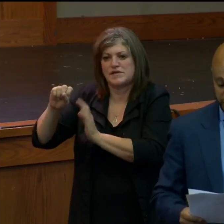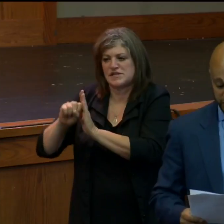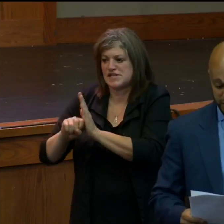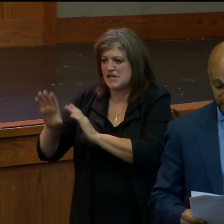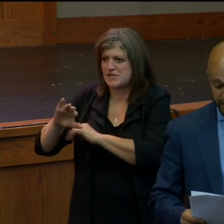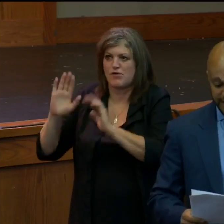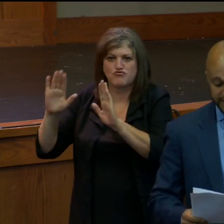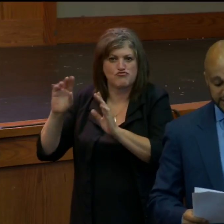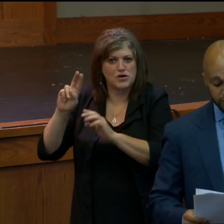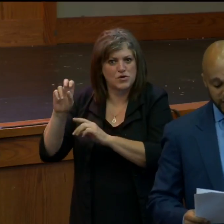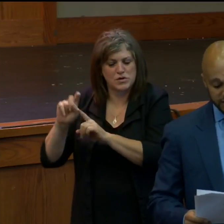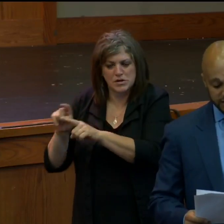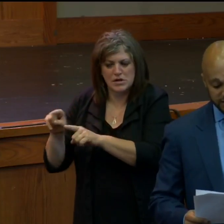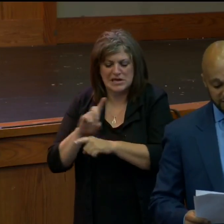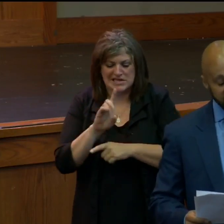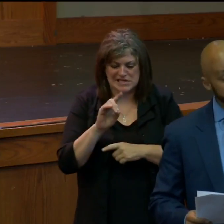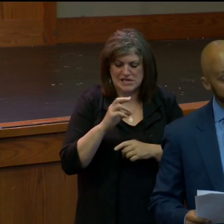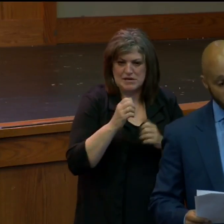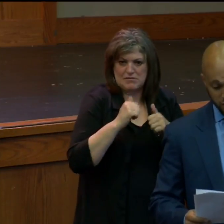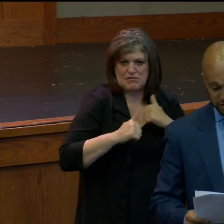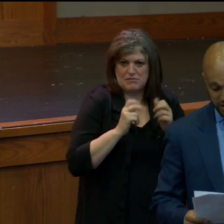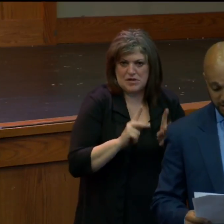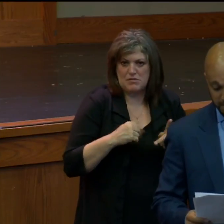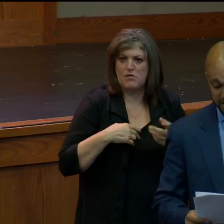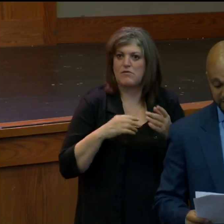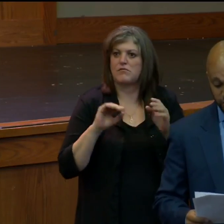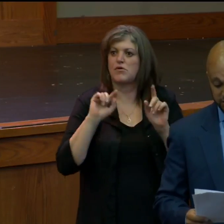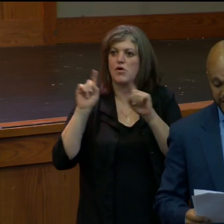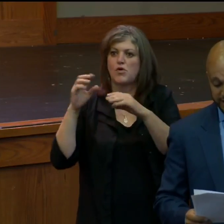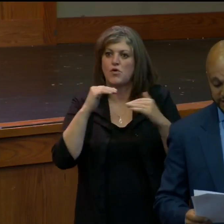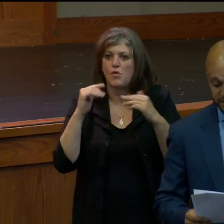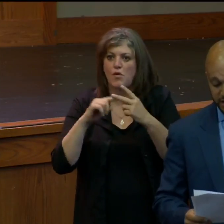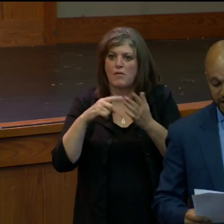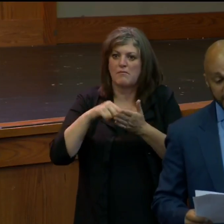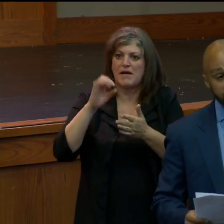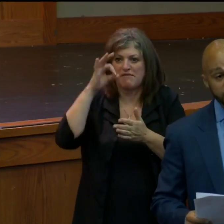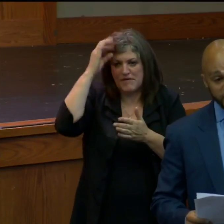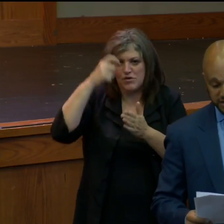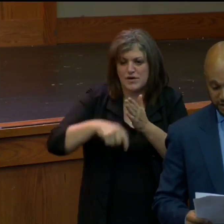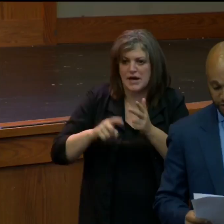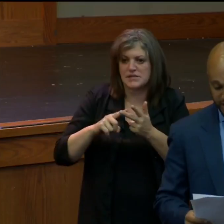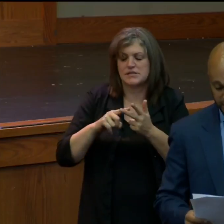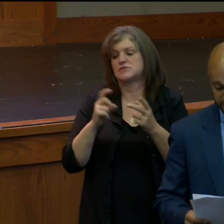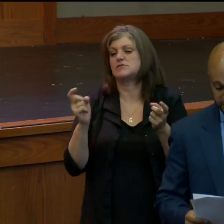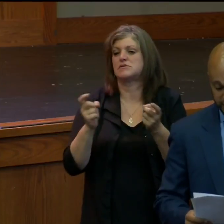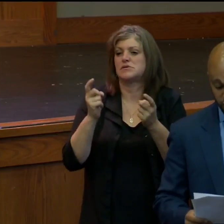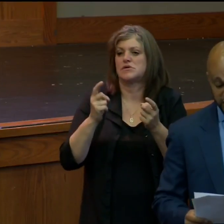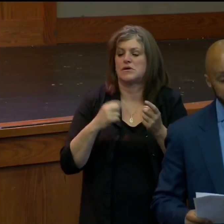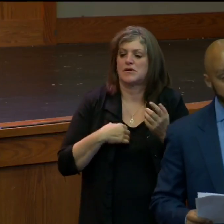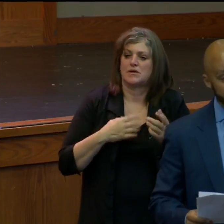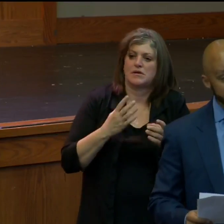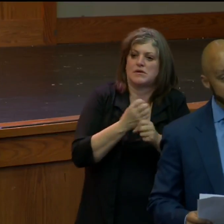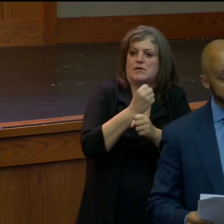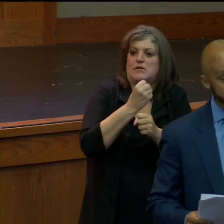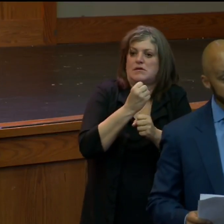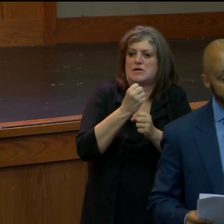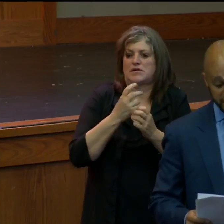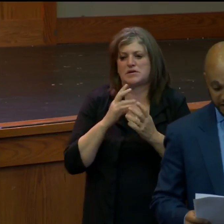COUNTRY, D.C. RESIDENTS FIGHT IN WARS, PAY FEDERAL TAXES, AND REJOICE IN THE TRIUMPHS AND GRIEVE IN THE TRAGEDIES OF OUR